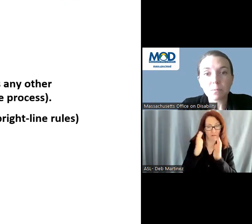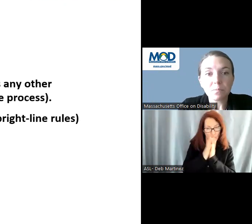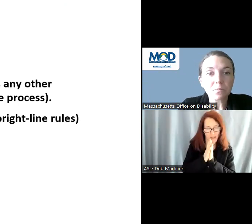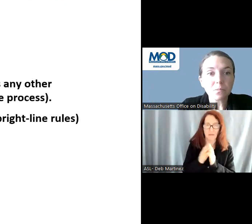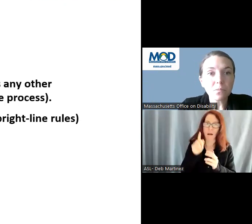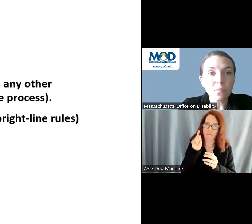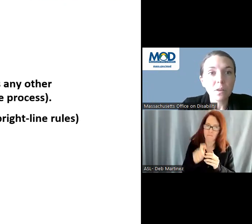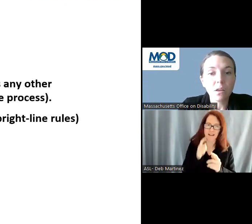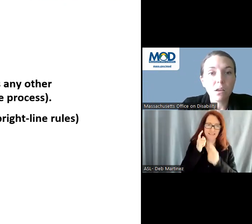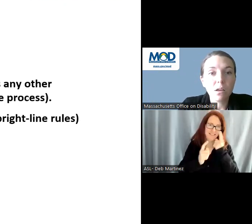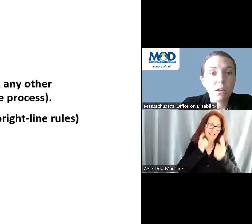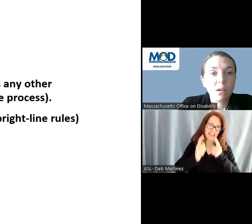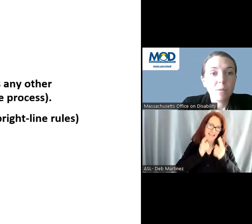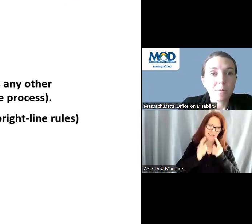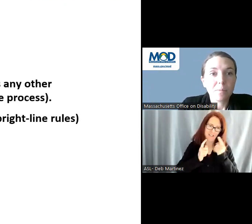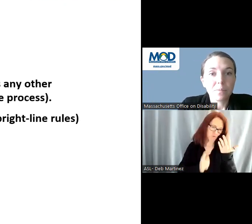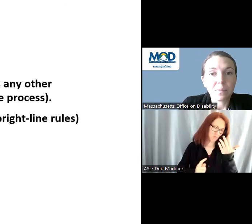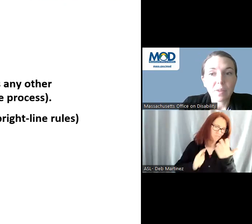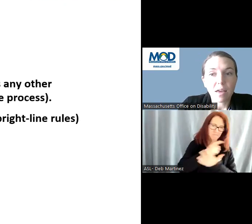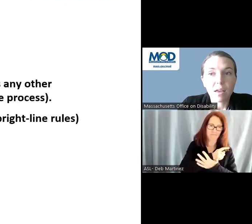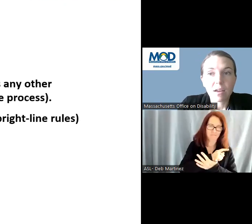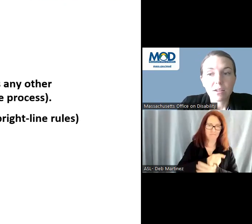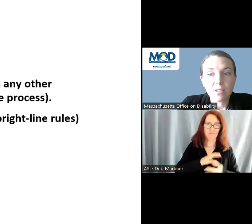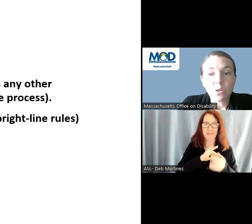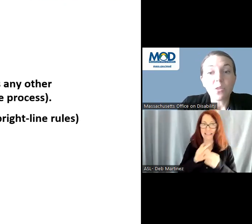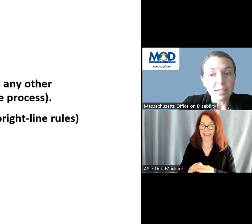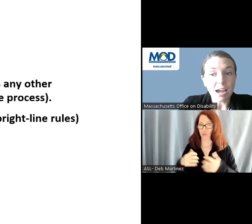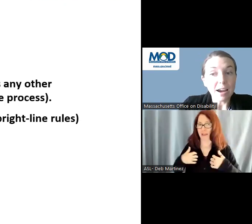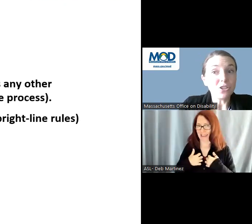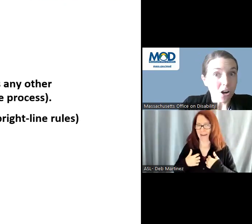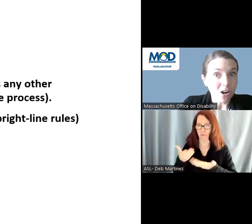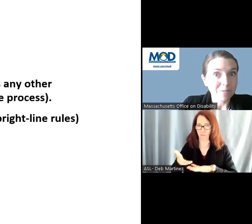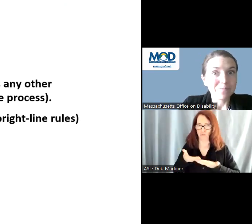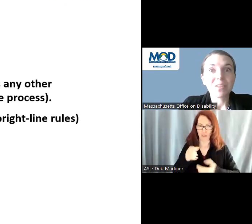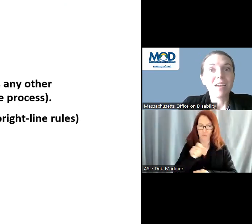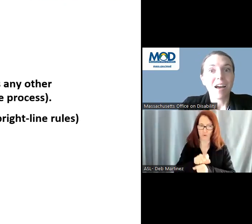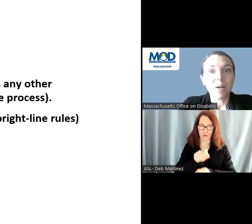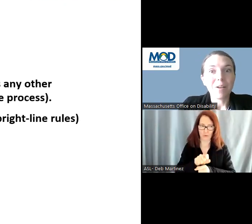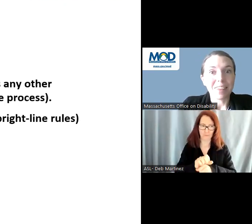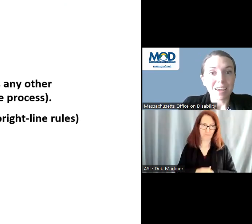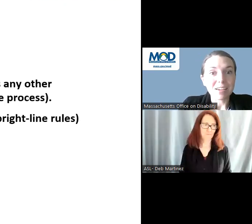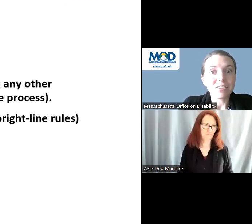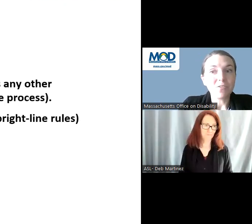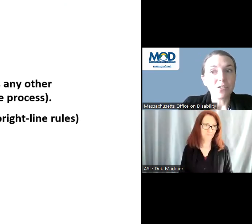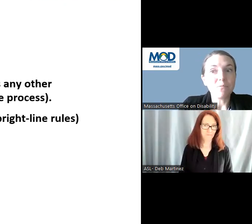when we're talking about animals in the workplace so that's kind of jarring um I think for for folks